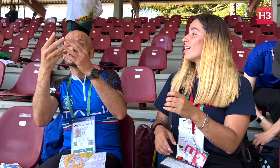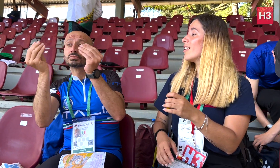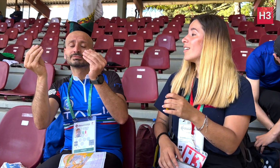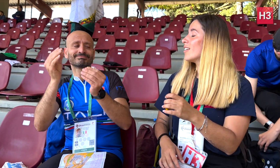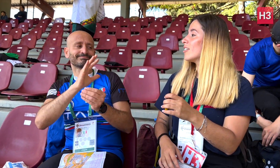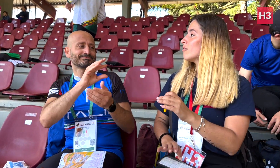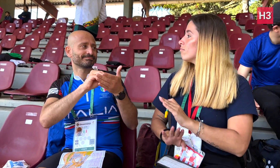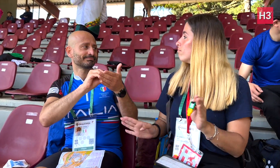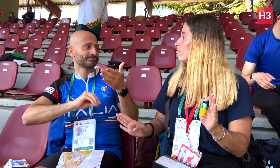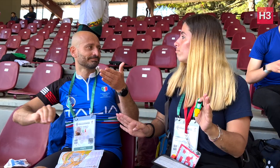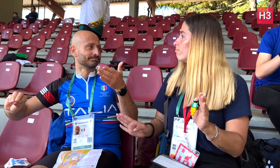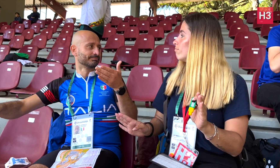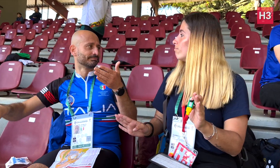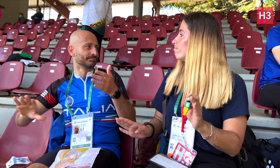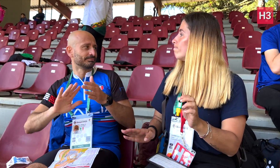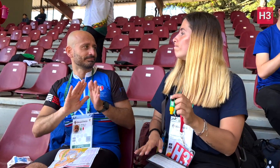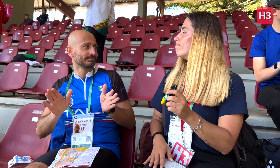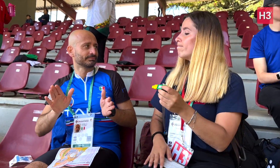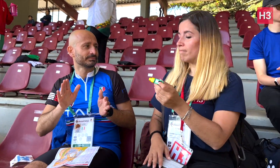as well as if you missed any points.